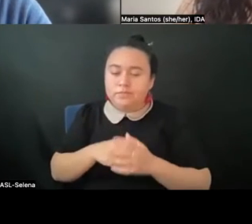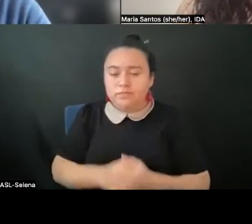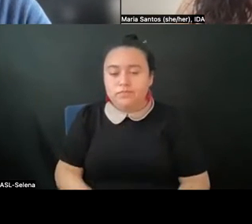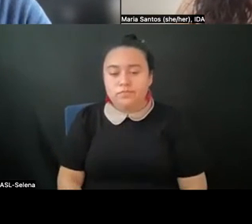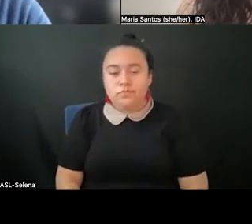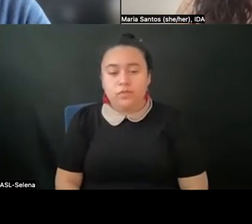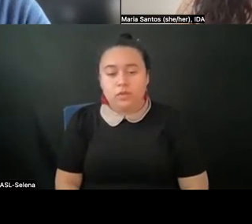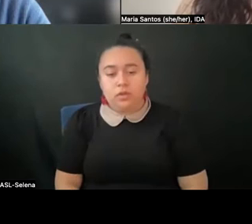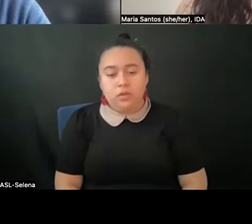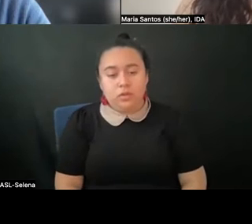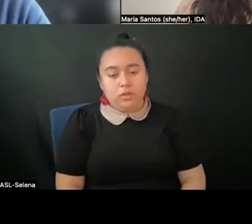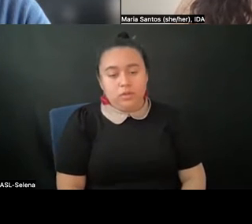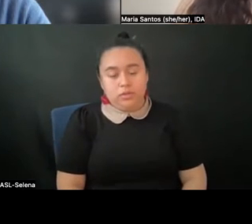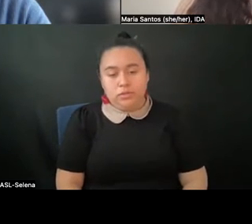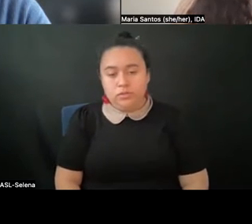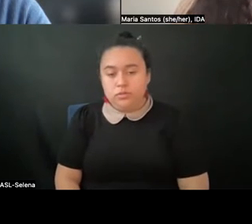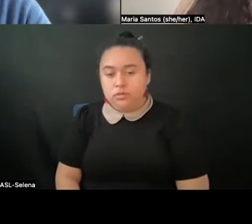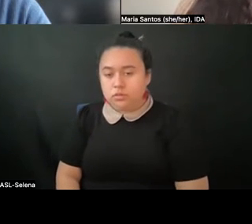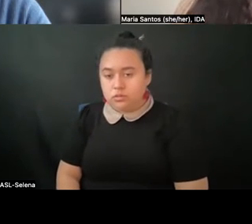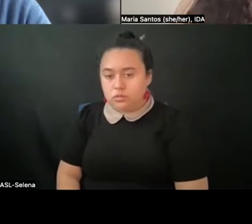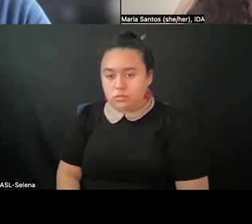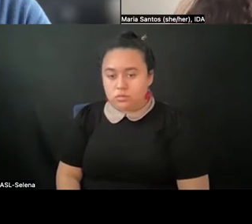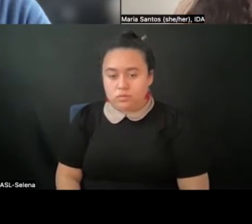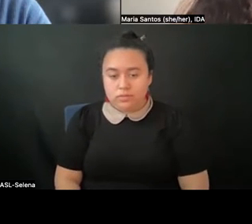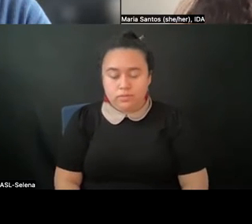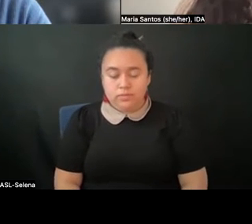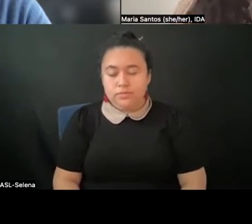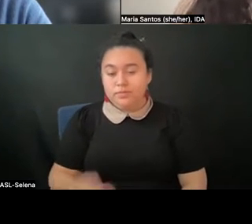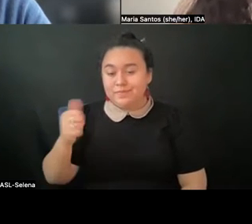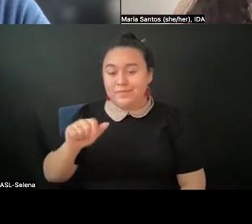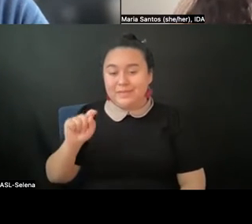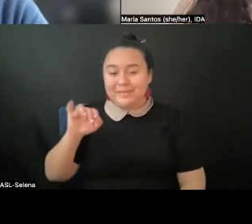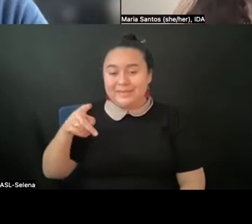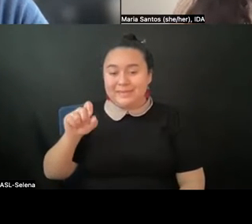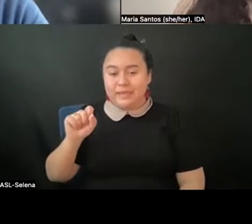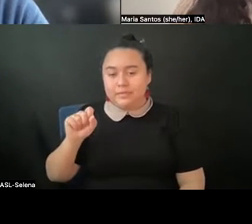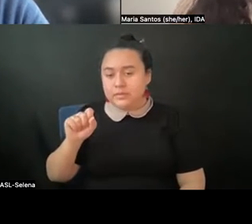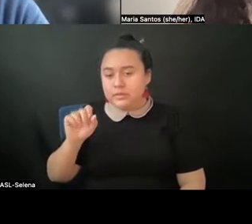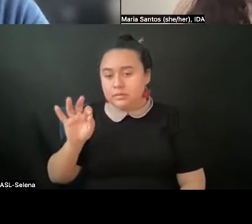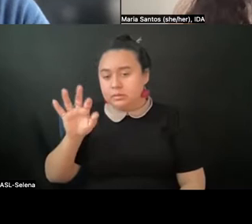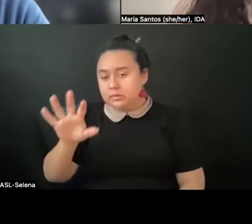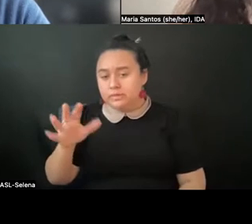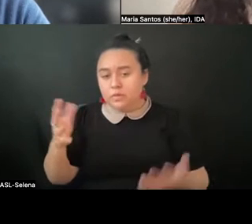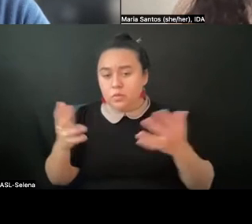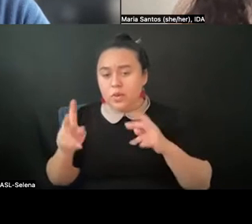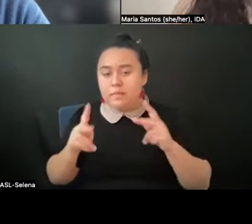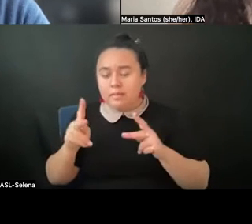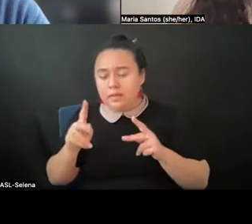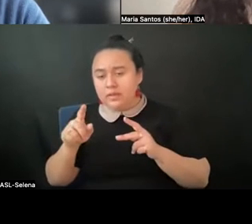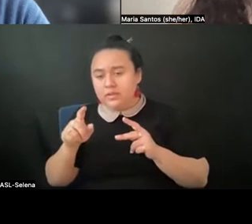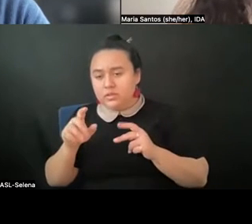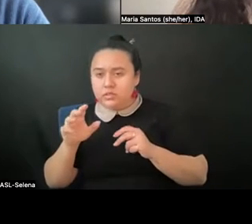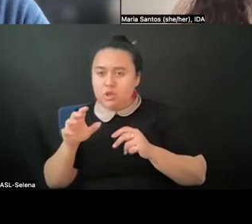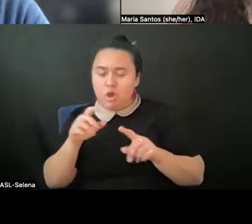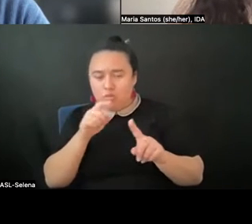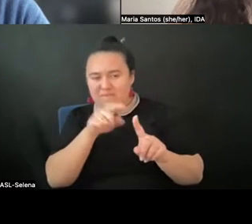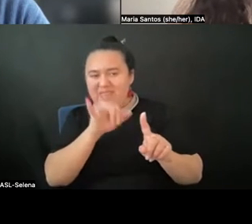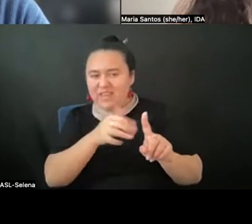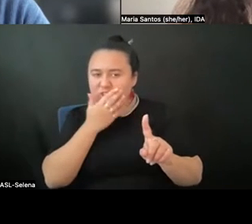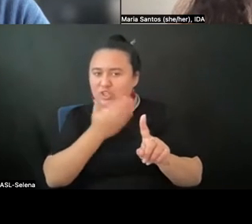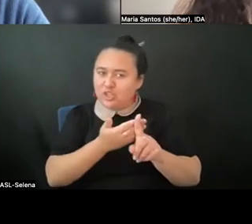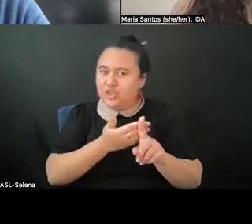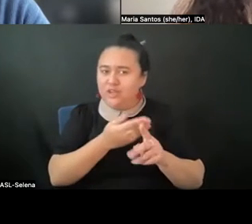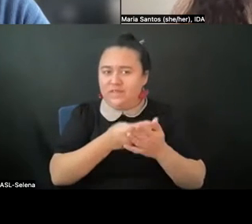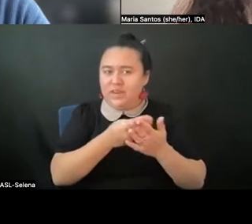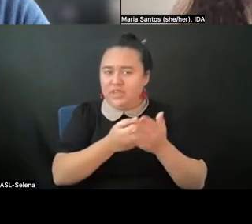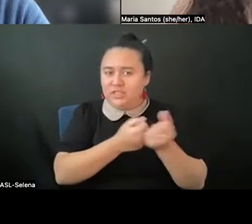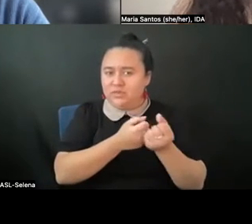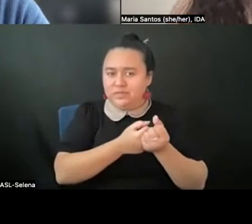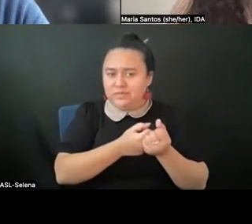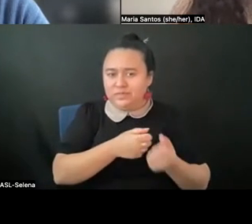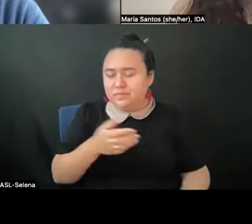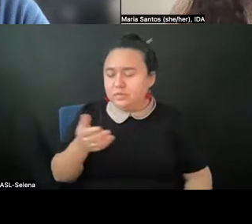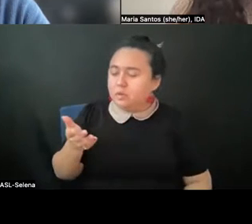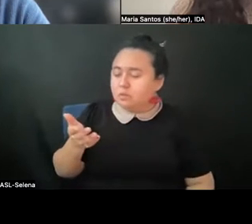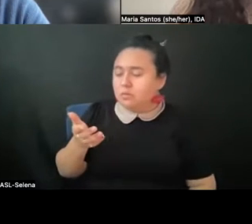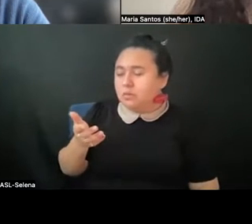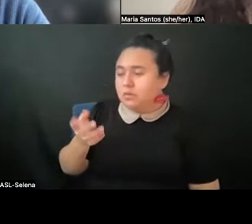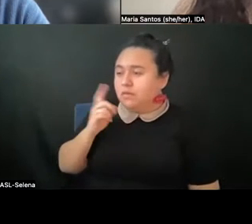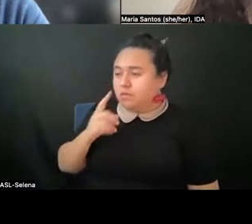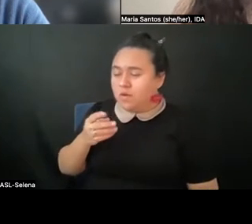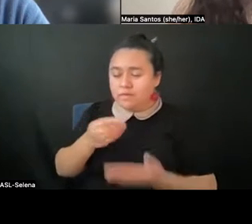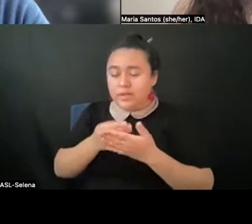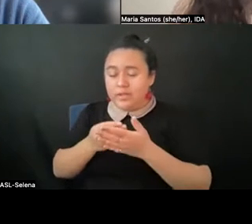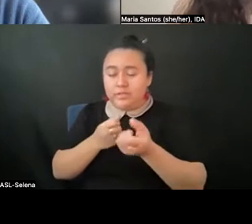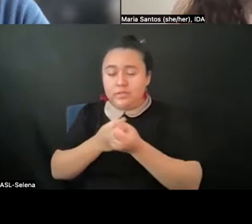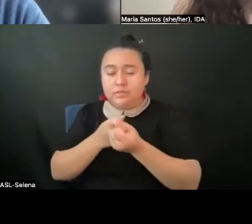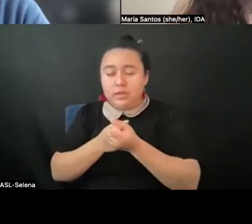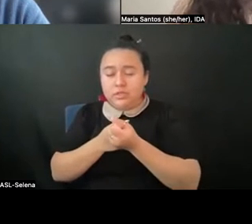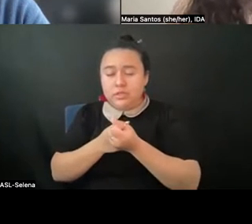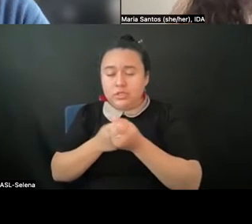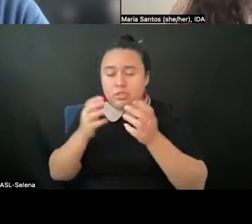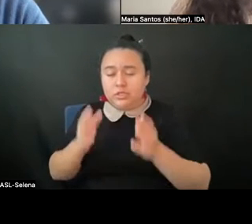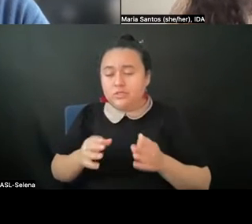I guess any tips for, like, what folks should be looking for in terms of fiscal